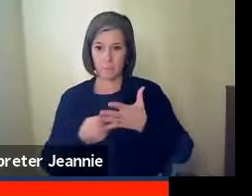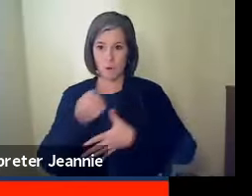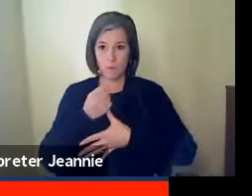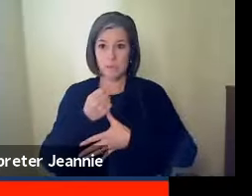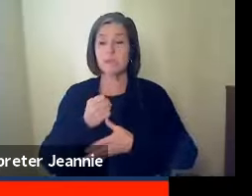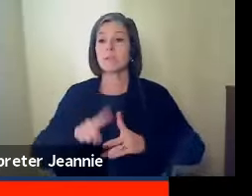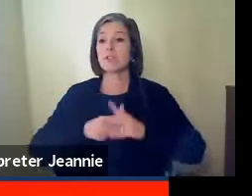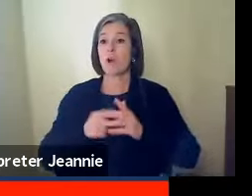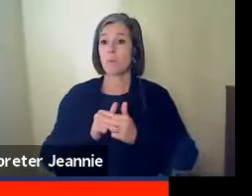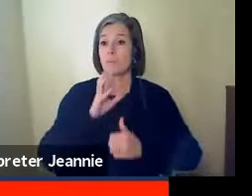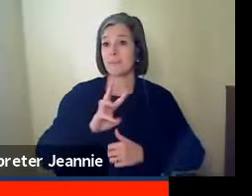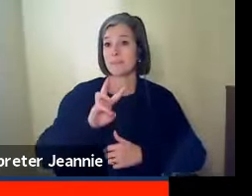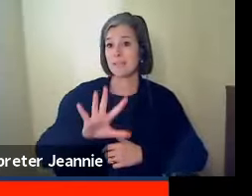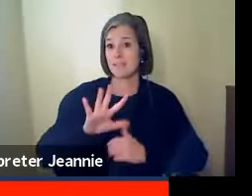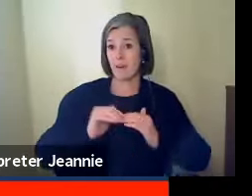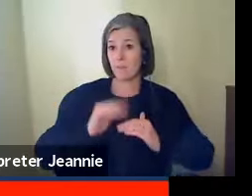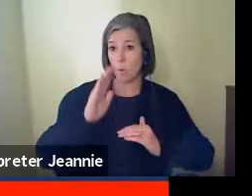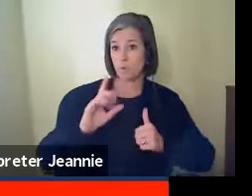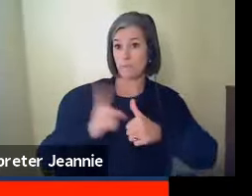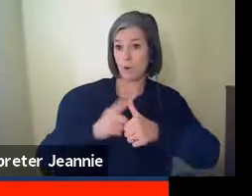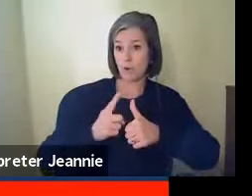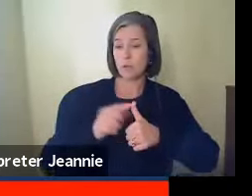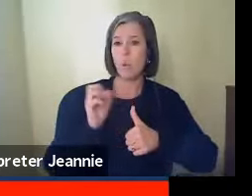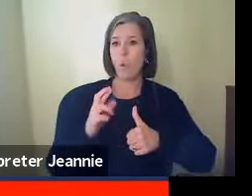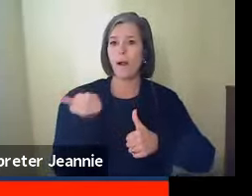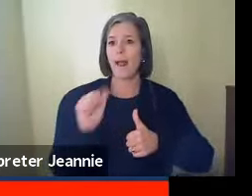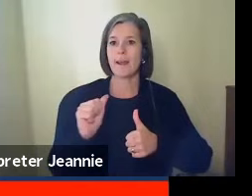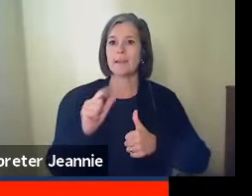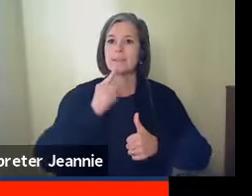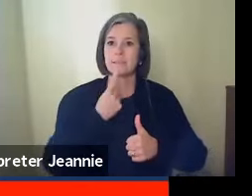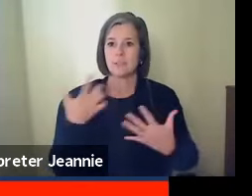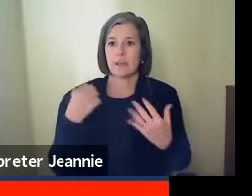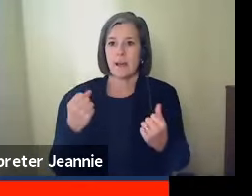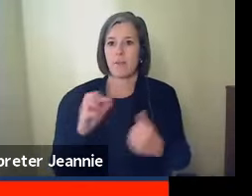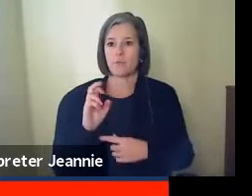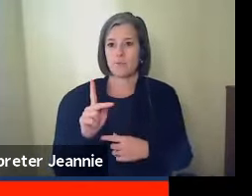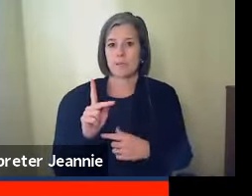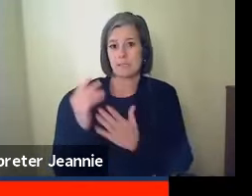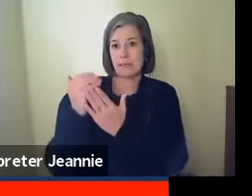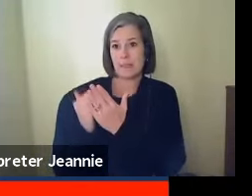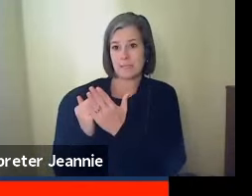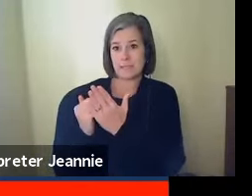older or have any of the serious health risks that are listed here to make sure that those